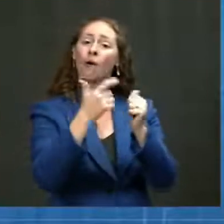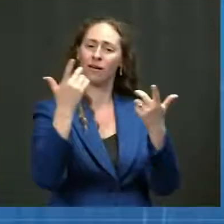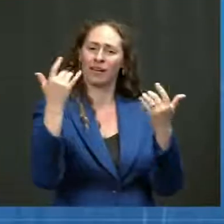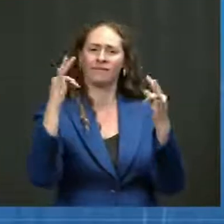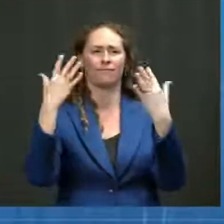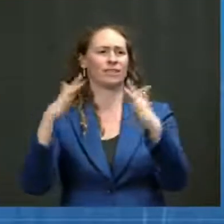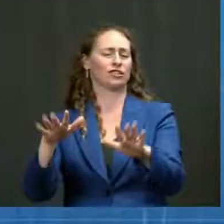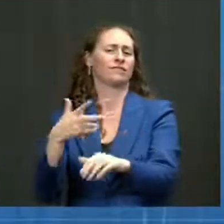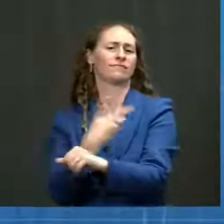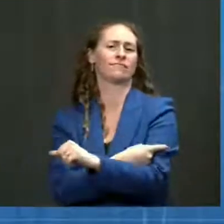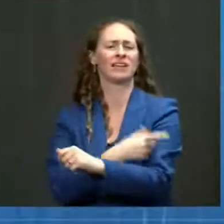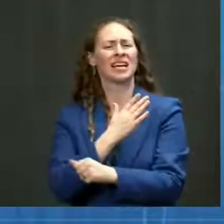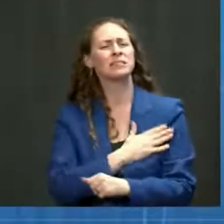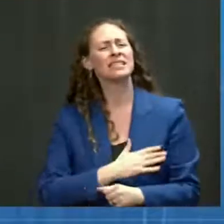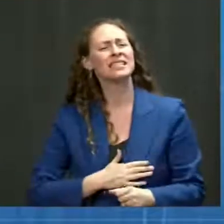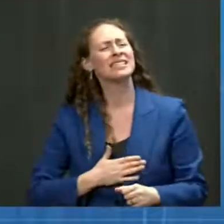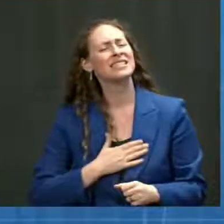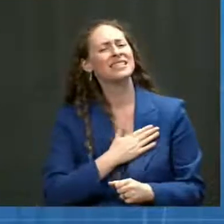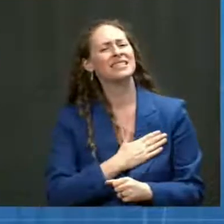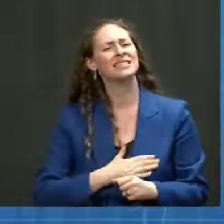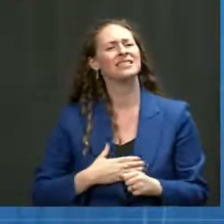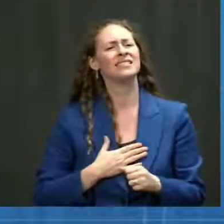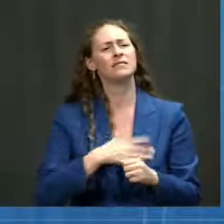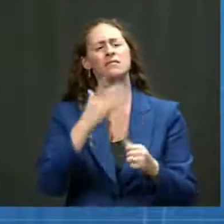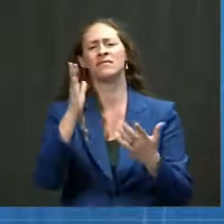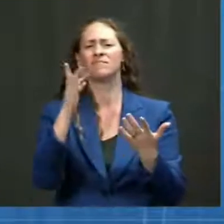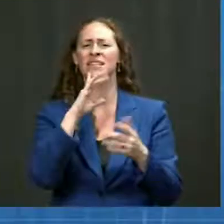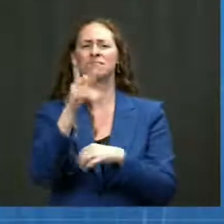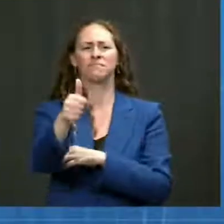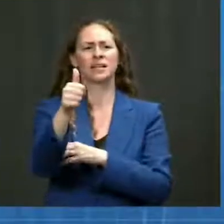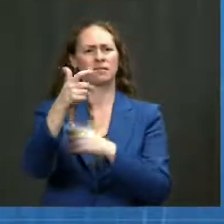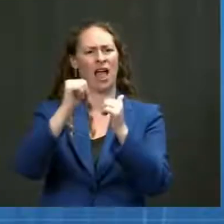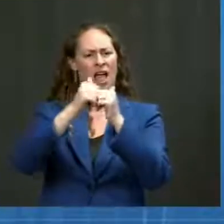IF YOU ARE STILL UNVACCINATED,